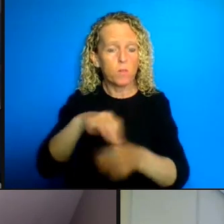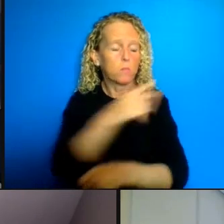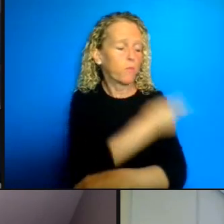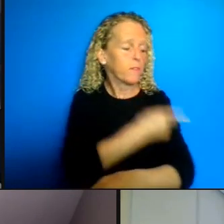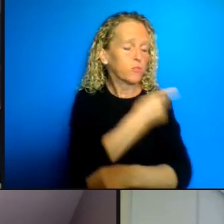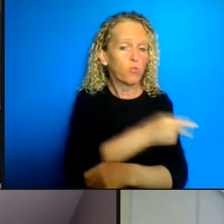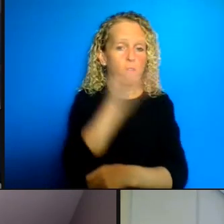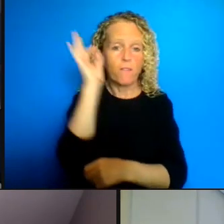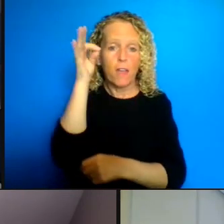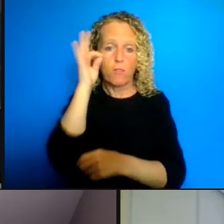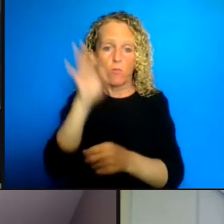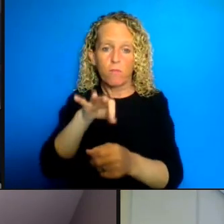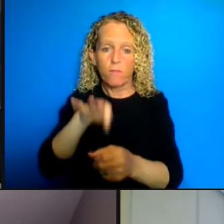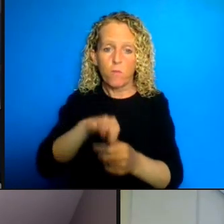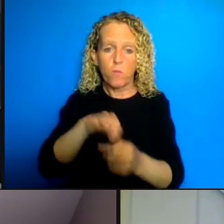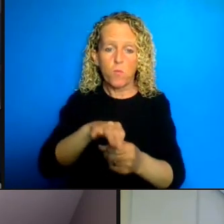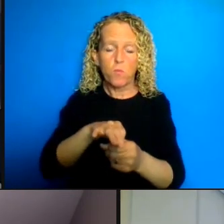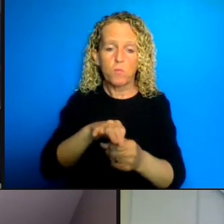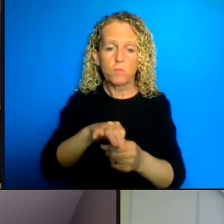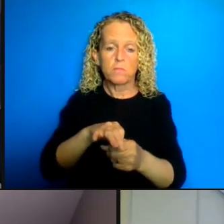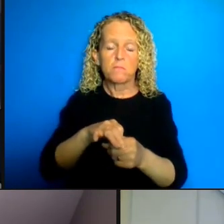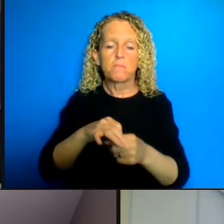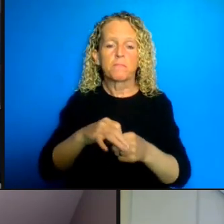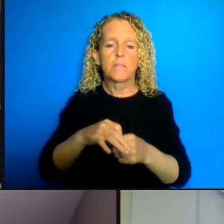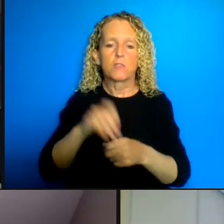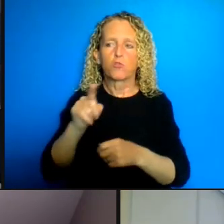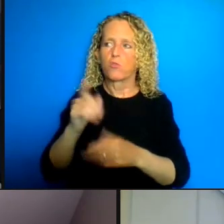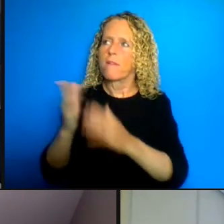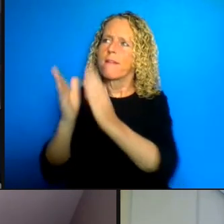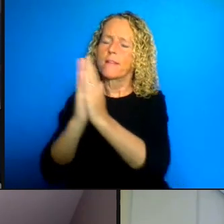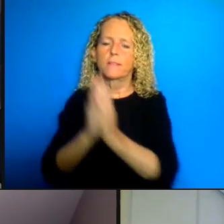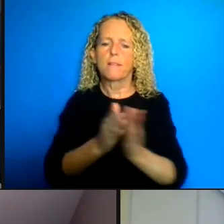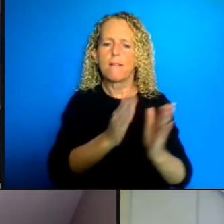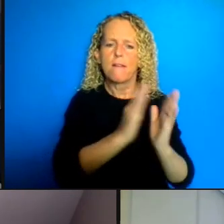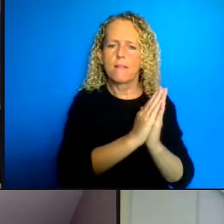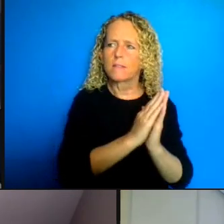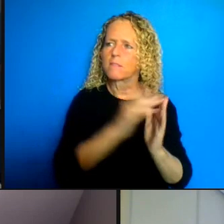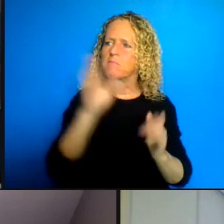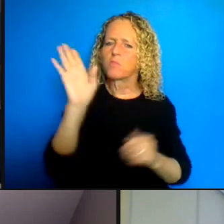ask about the electoral agendas regarding prisons and perimeter, it's not